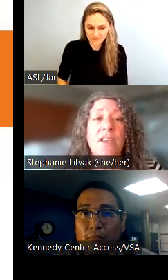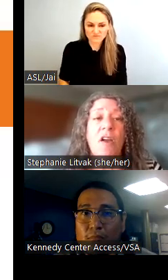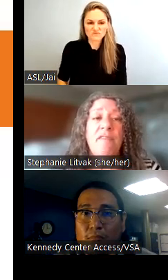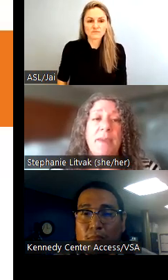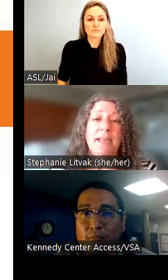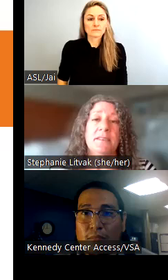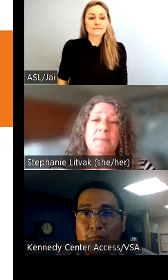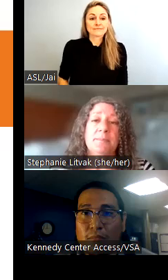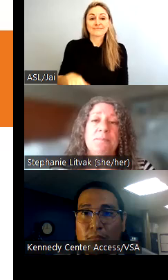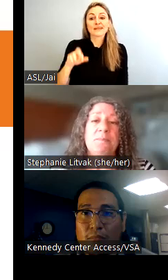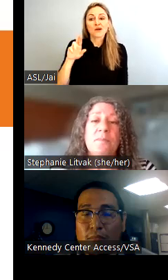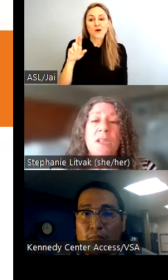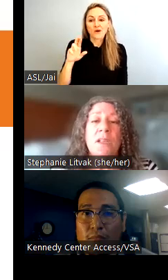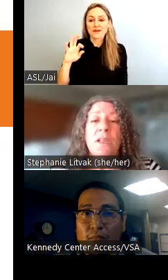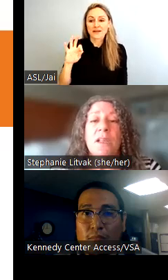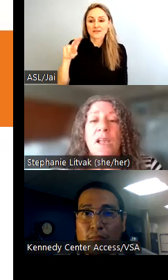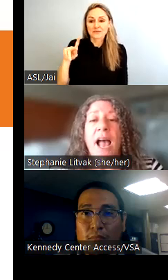The RFPs.